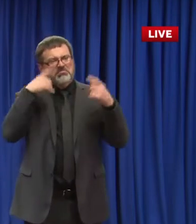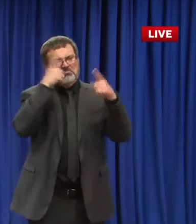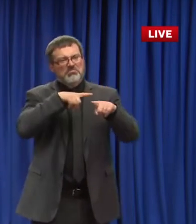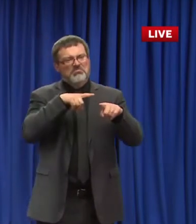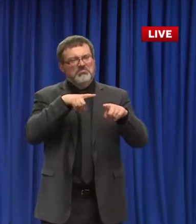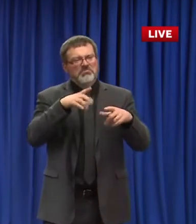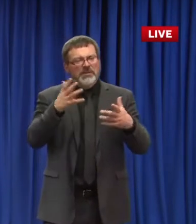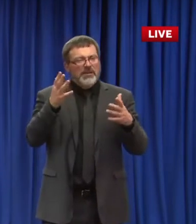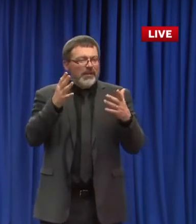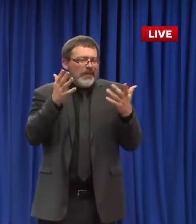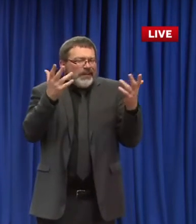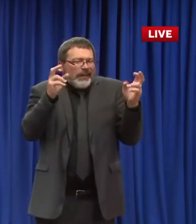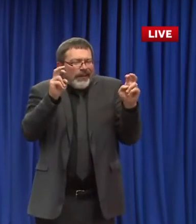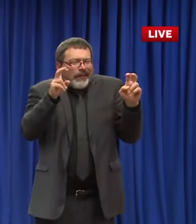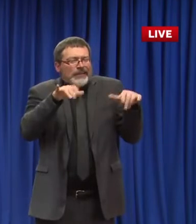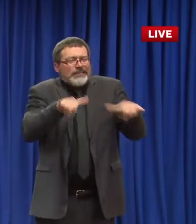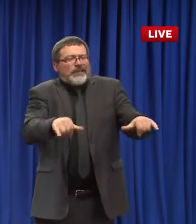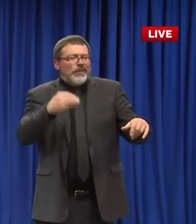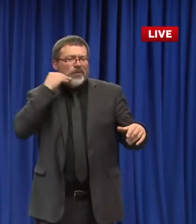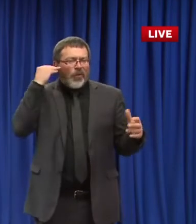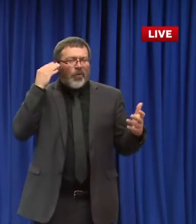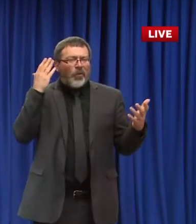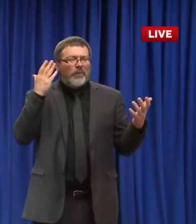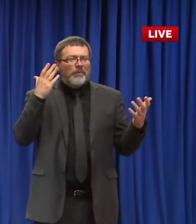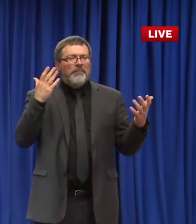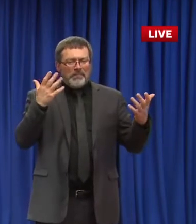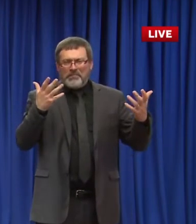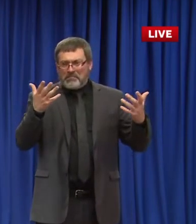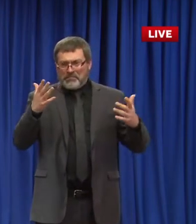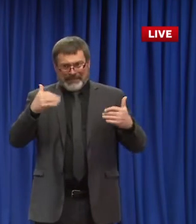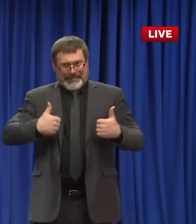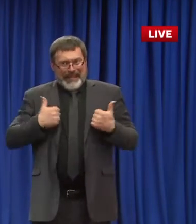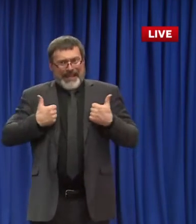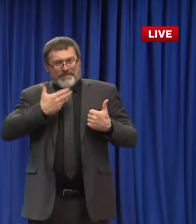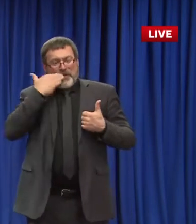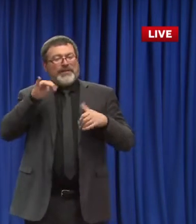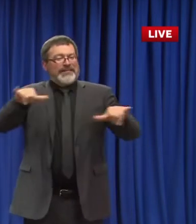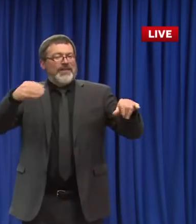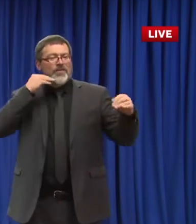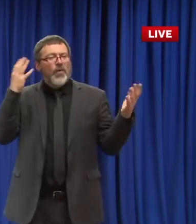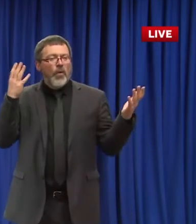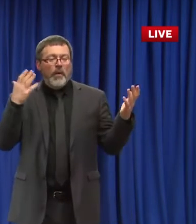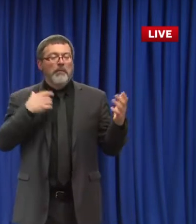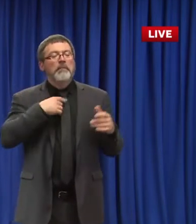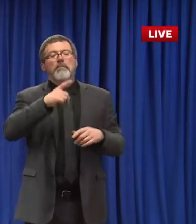IT’S JUST THAT IT’S YOU KNOW, OUR STATE. WE HAVE A STAY-AT-HOME ORDER IN PLACE HERE, MASSACHUSETTS HAS ONE IN THERE.